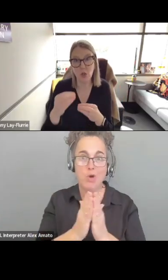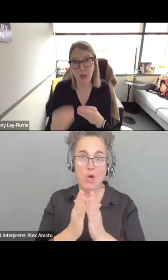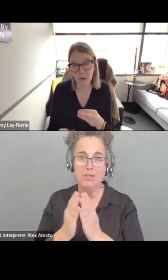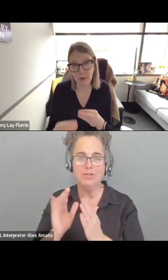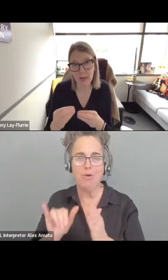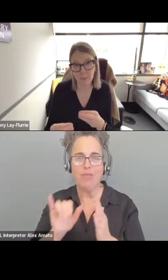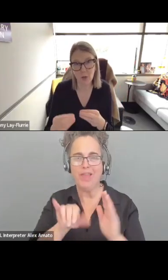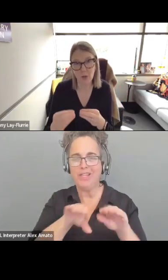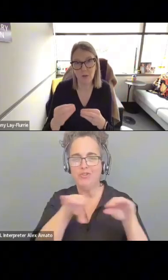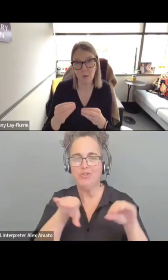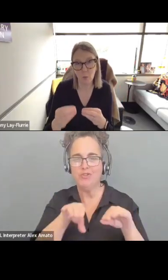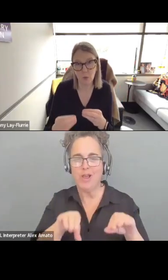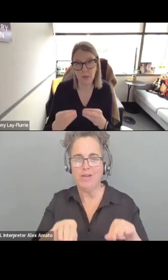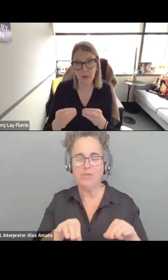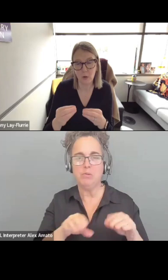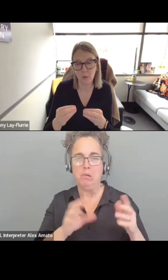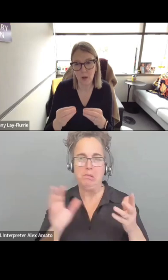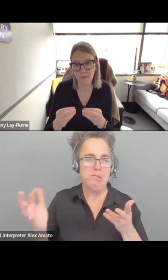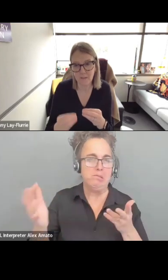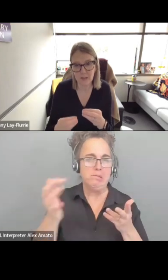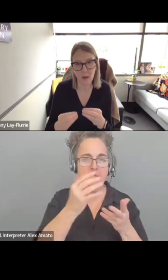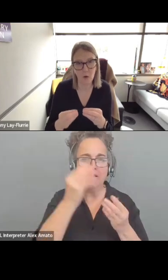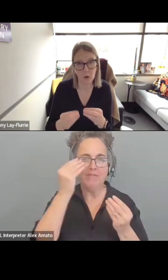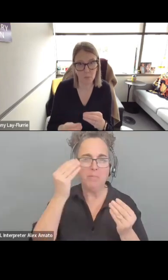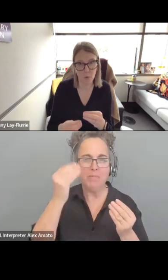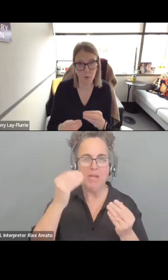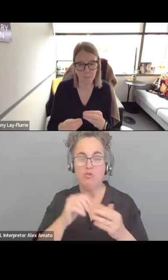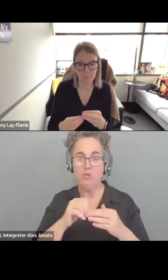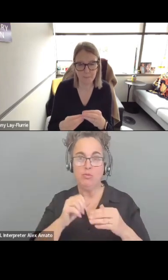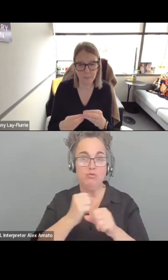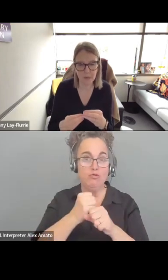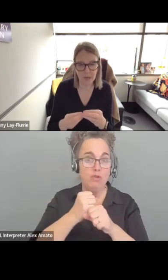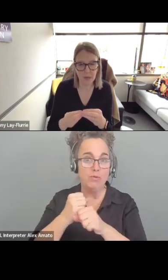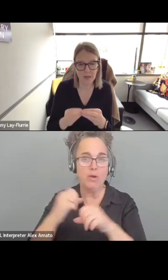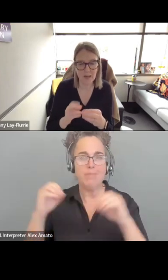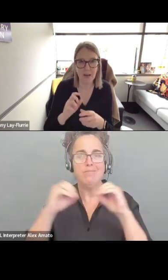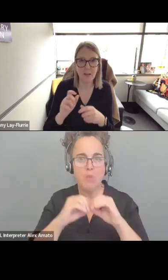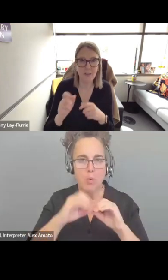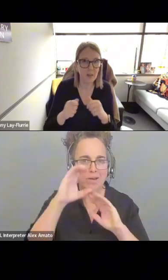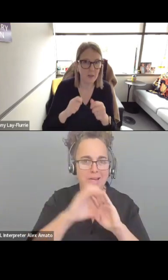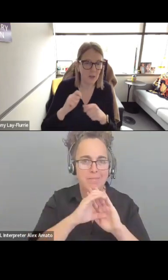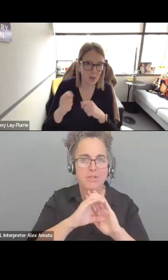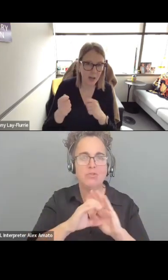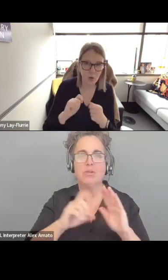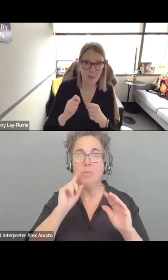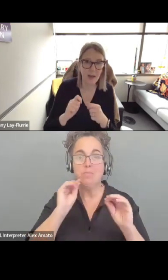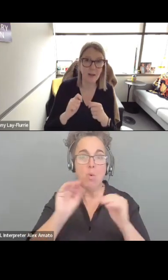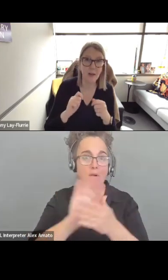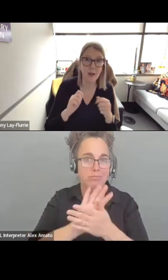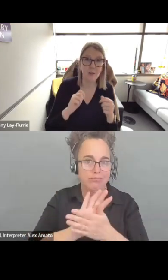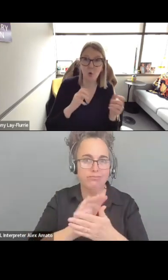to generate images, audio, a video and more. Now here's the the challenge with that.